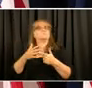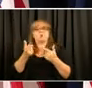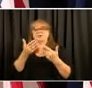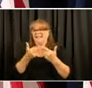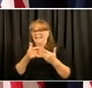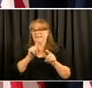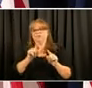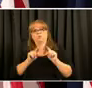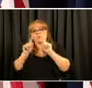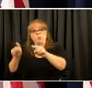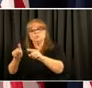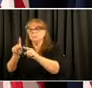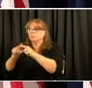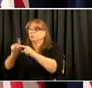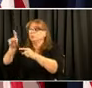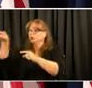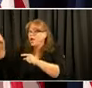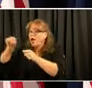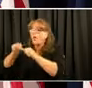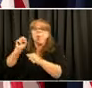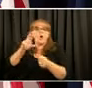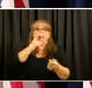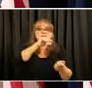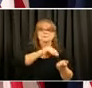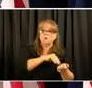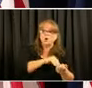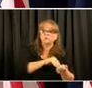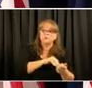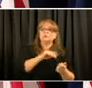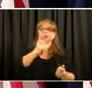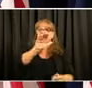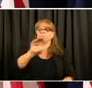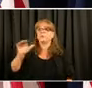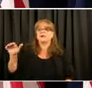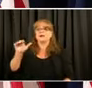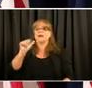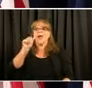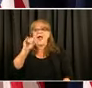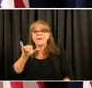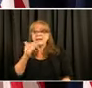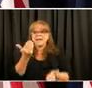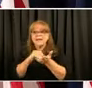it is also important amy that many coloradans are deterred from from doing that unless they get very